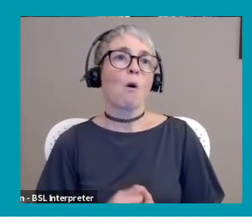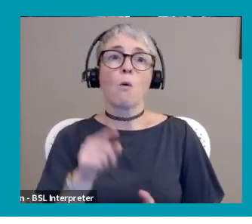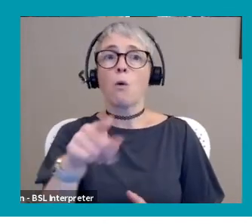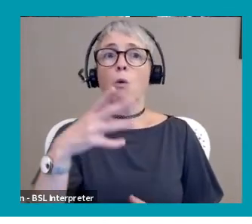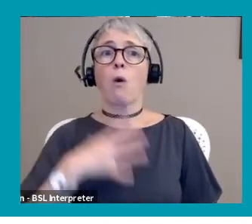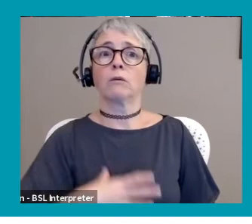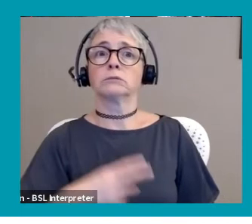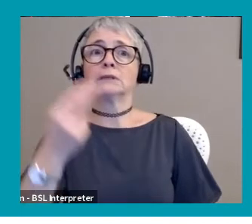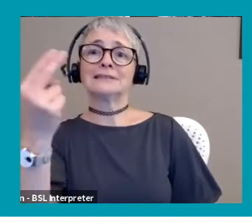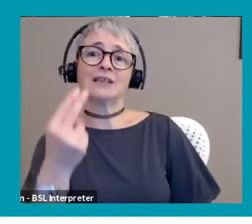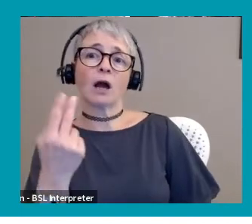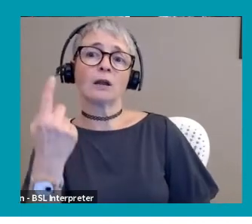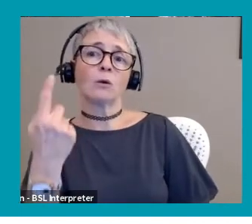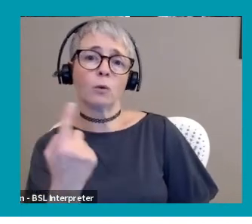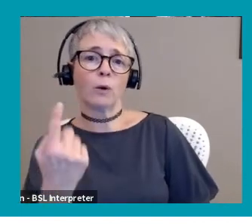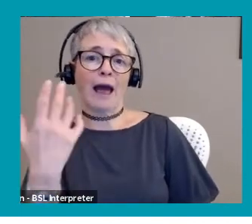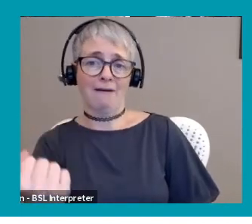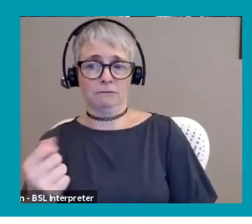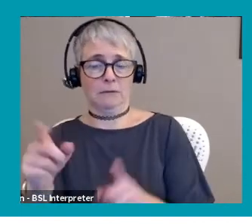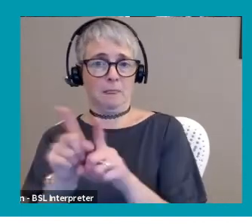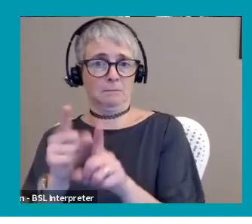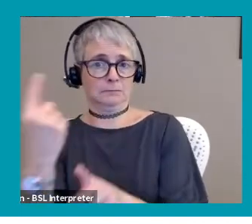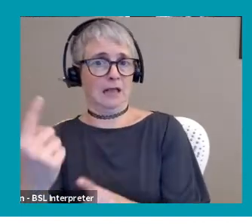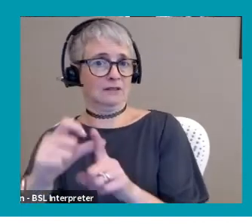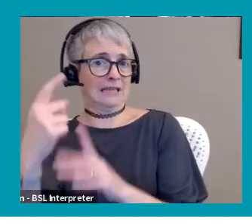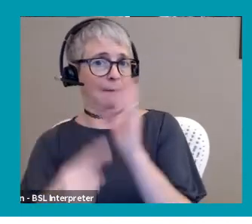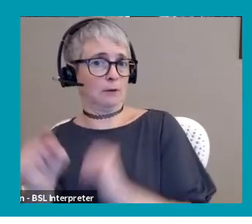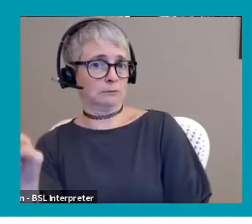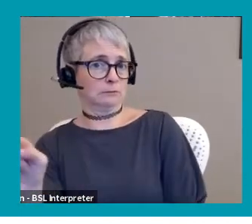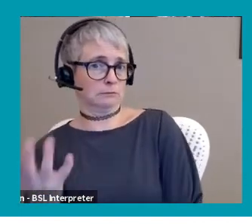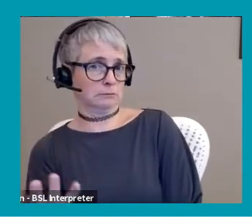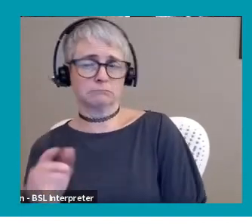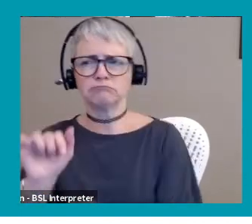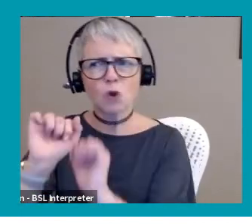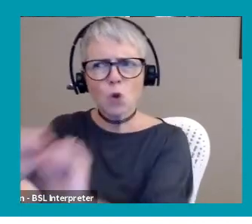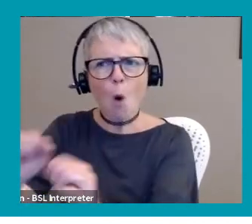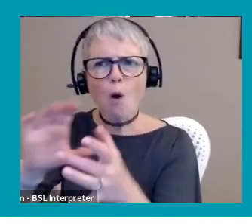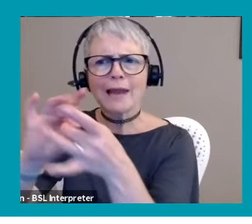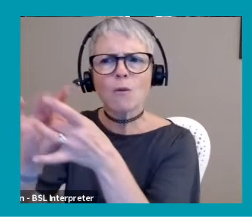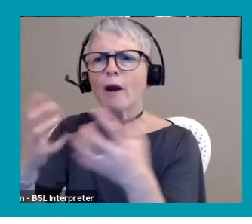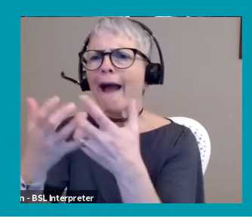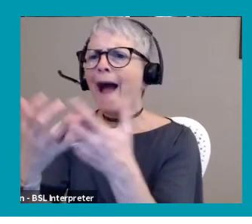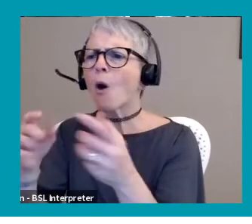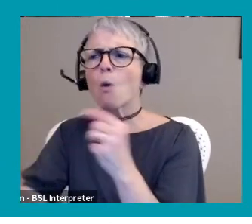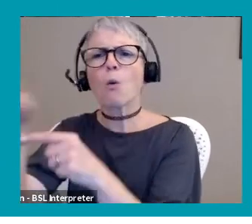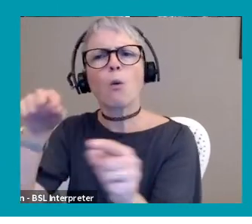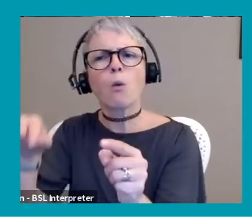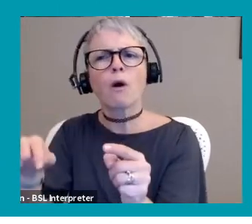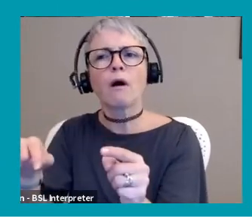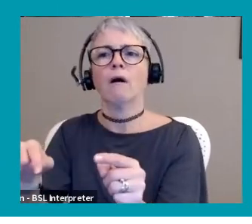and you want to find out how they build their networks and got their opportunities. You can use a search engine to do that.